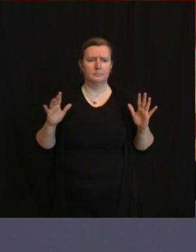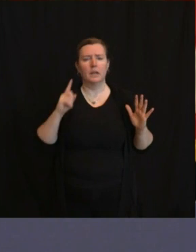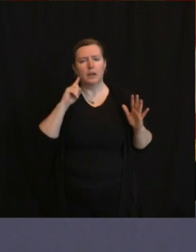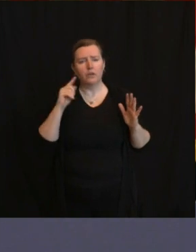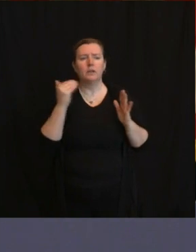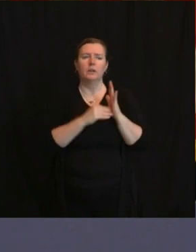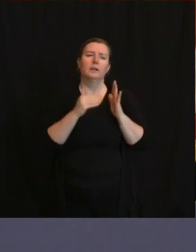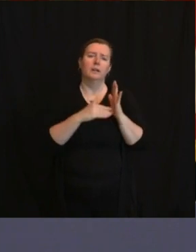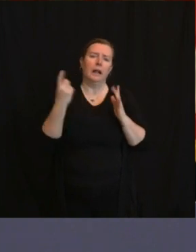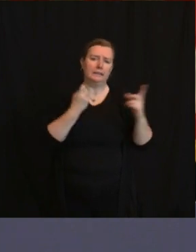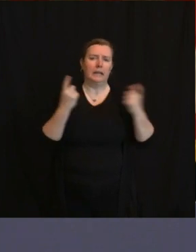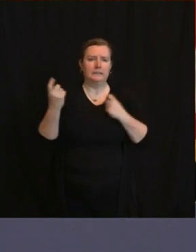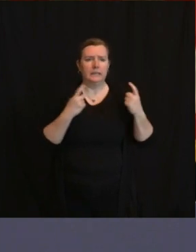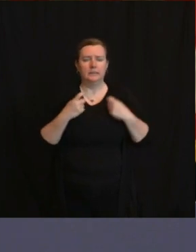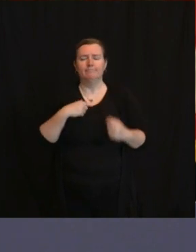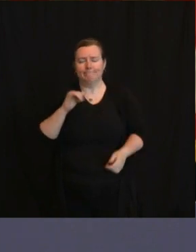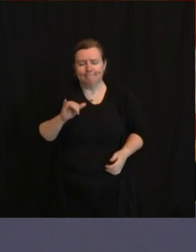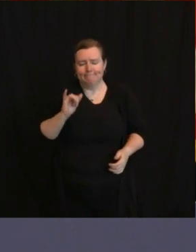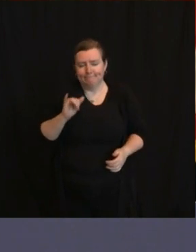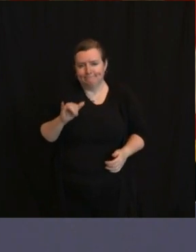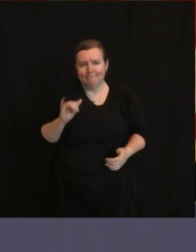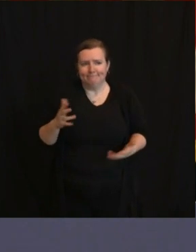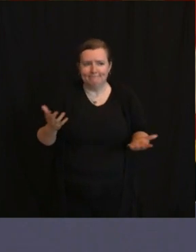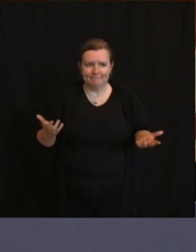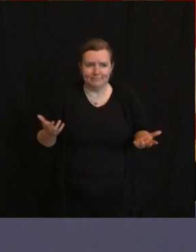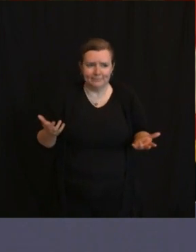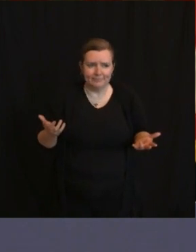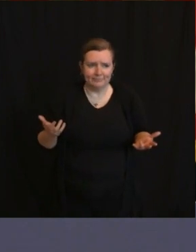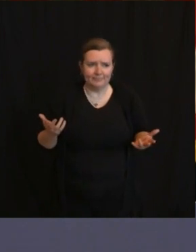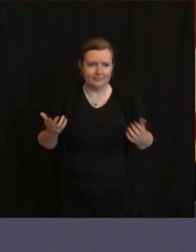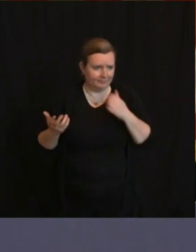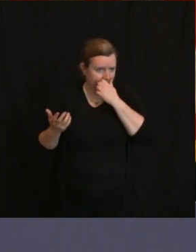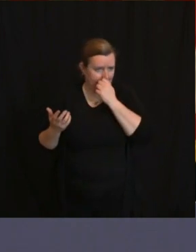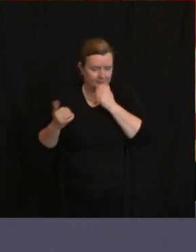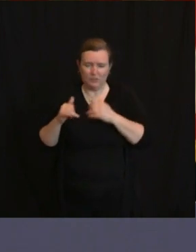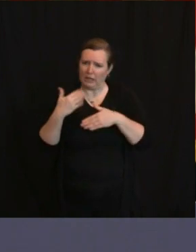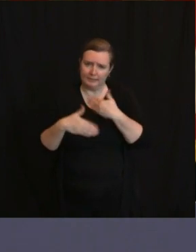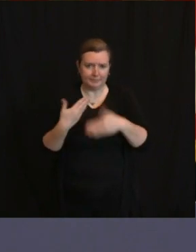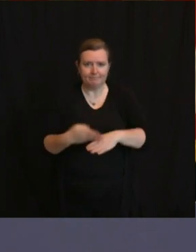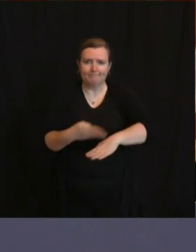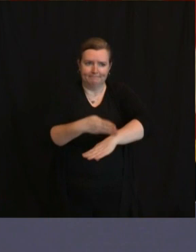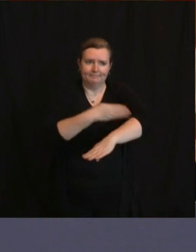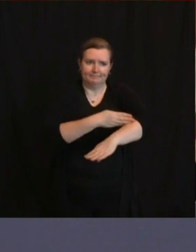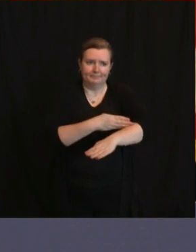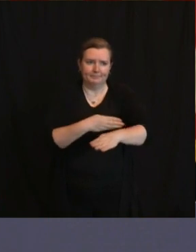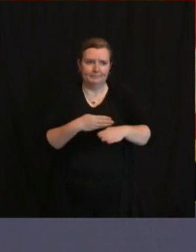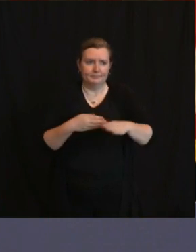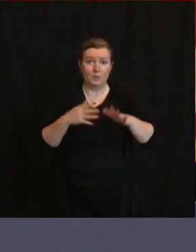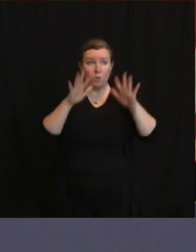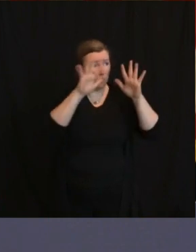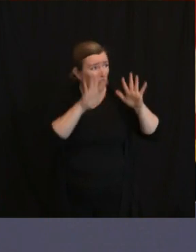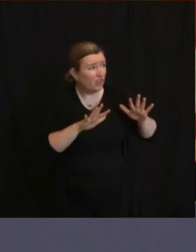SURE THAT WE DO IT RIGHT AND DON'T HAVE PEOPLE CONGREGATING INAPPROPRIATELY. IT'S SOMETHING THAT WE HEAR A